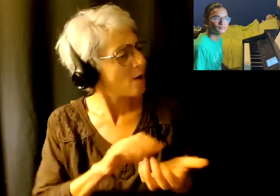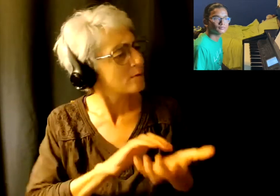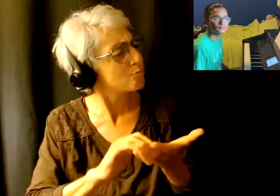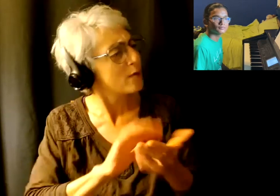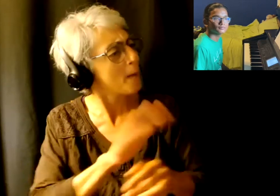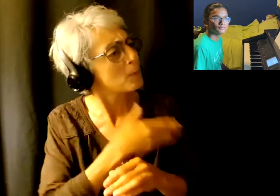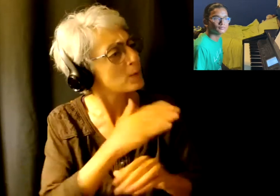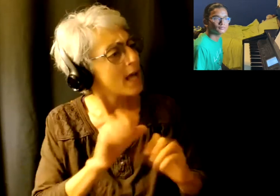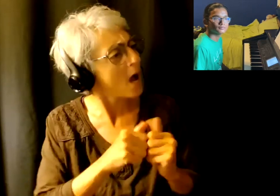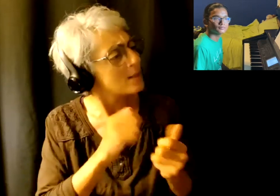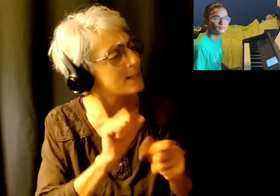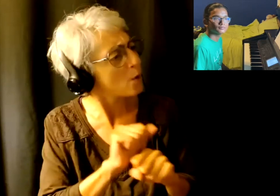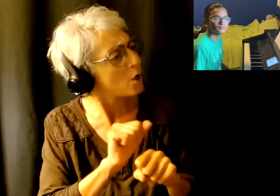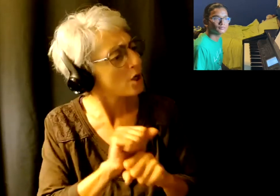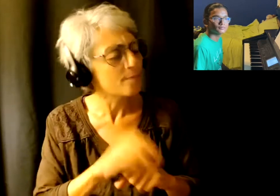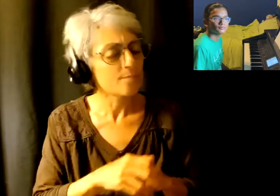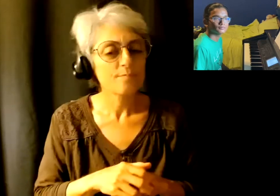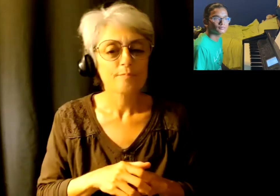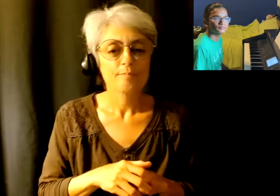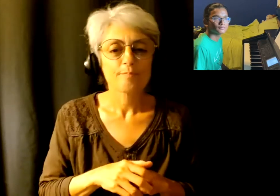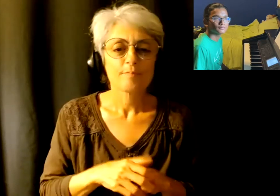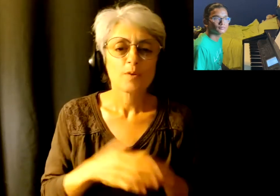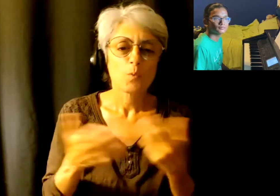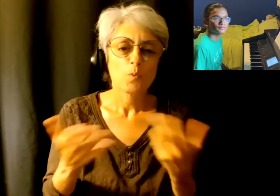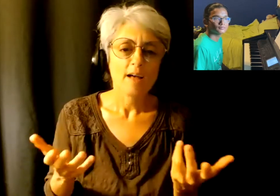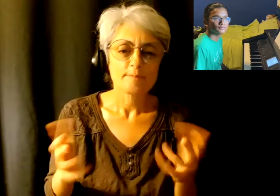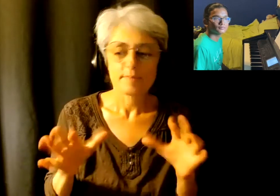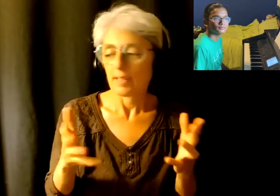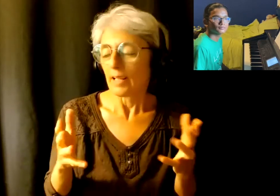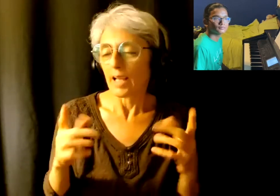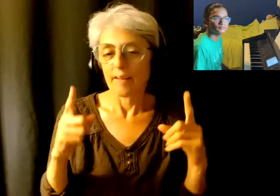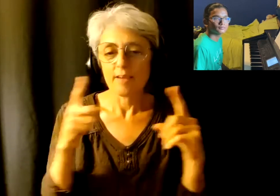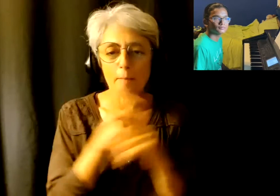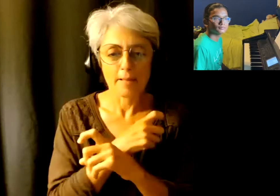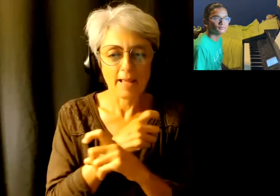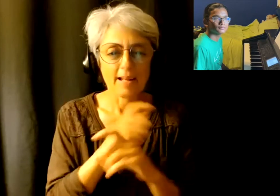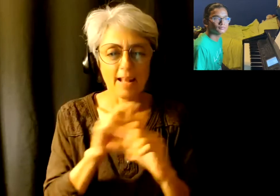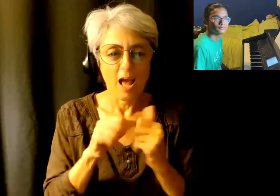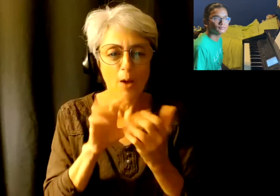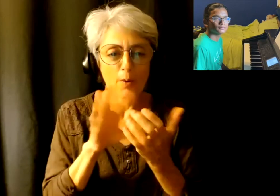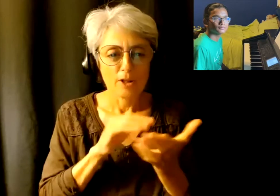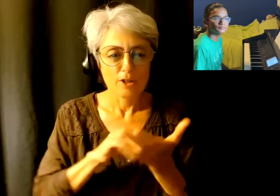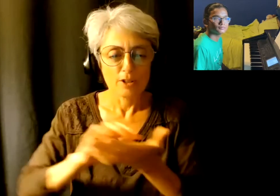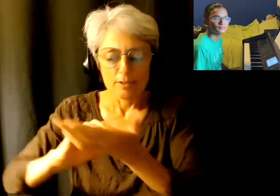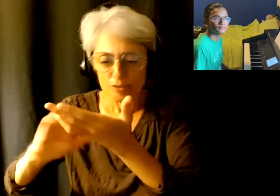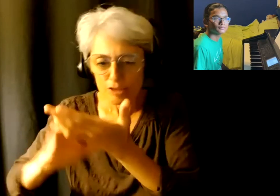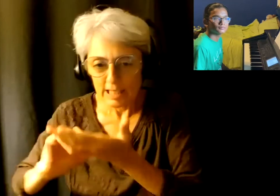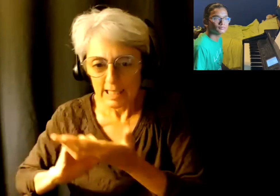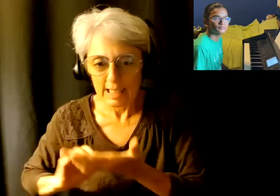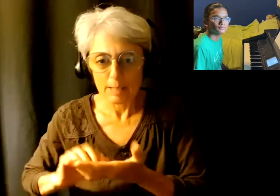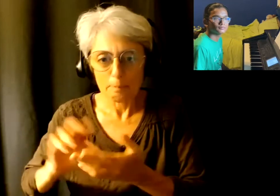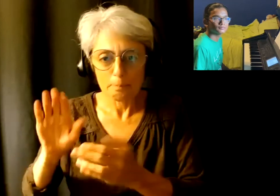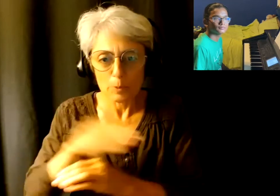Um it's kind of complicated to learn at first but when you get the hang of it